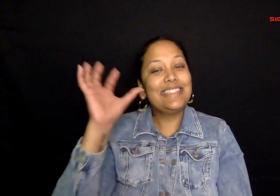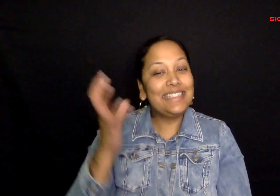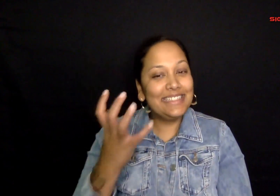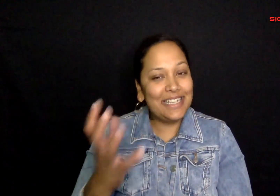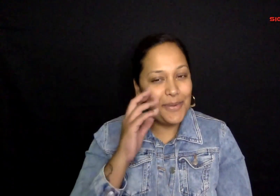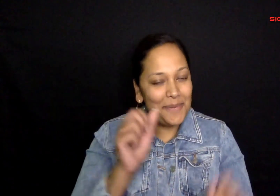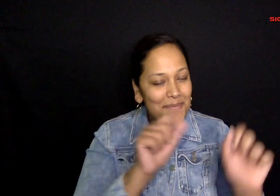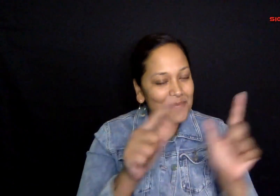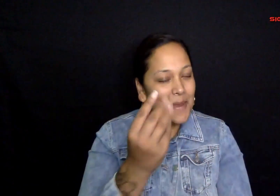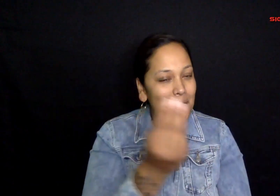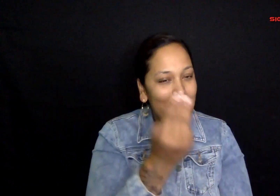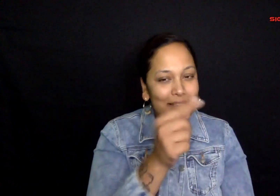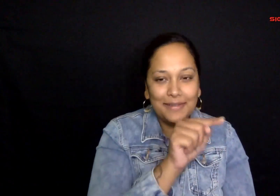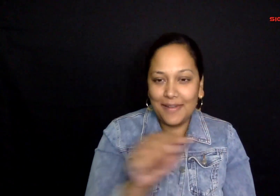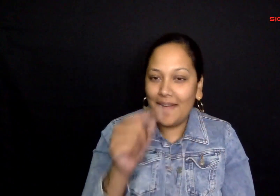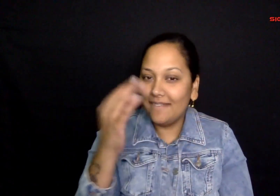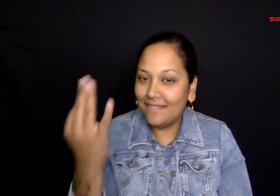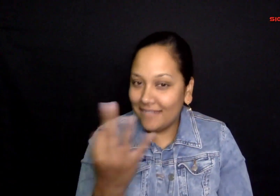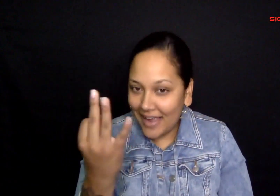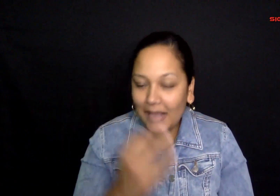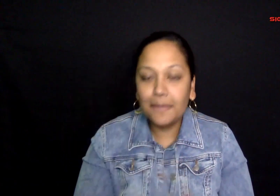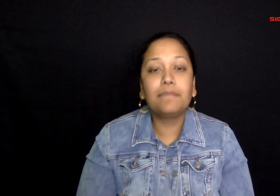Sign1News will be broadcasting updates Monday through Friday